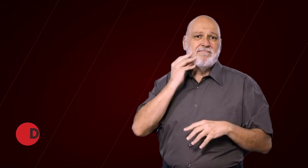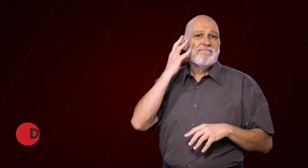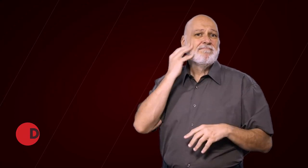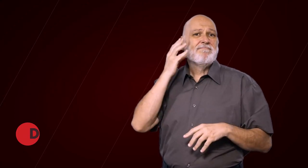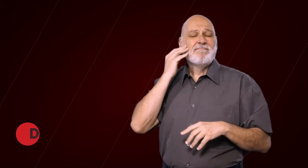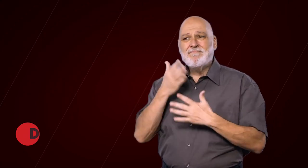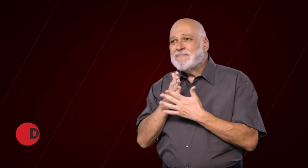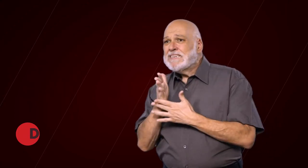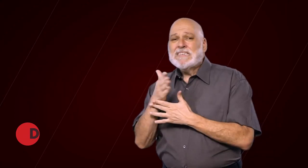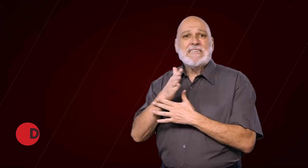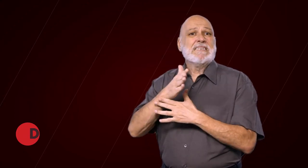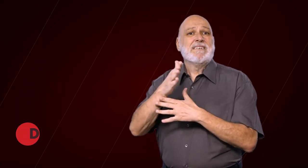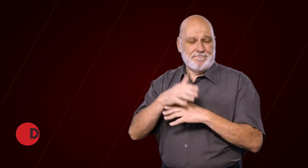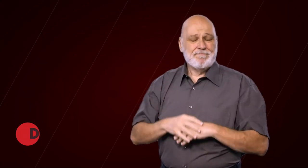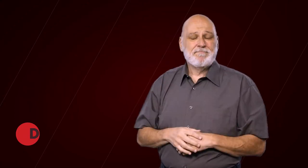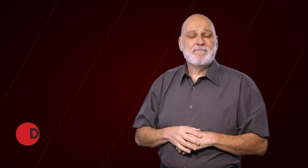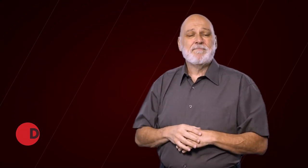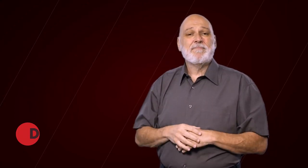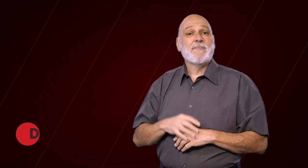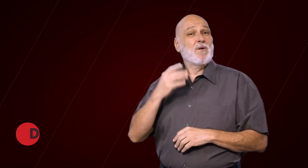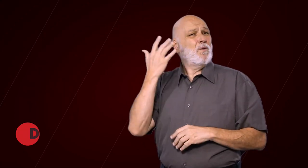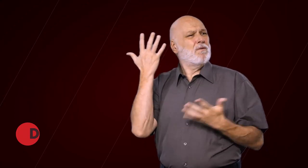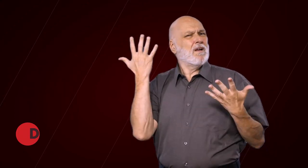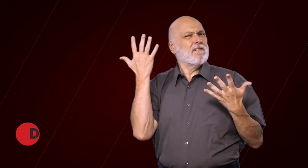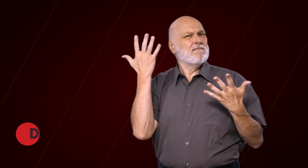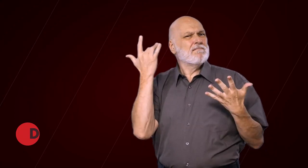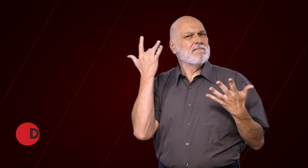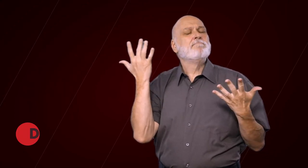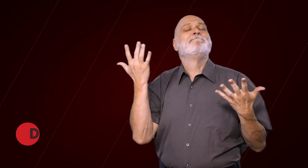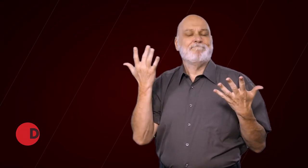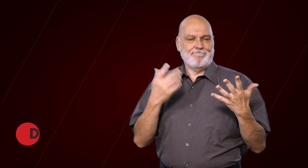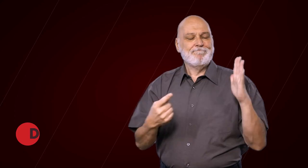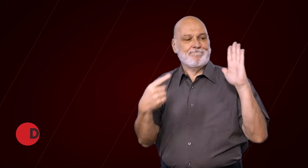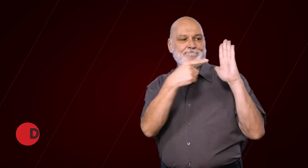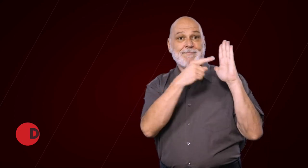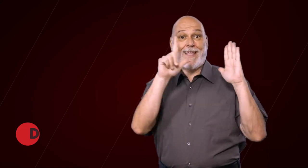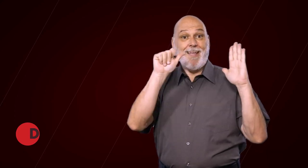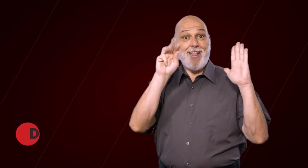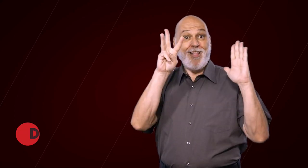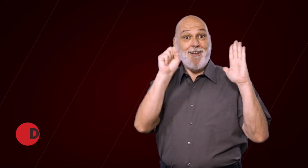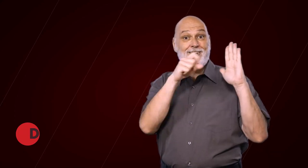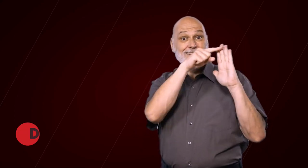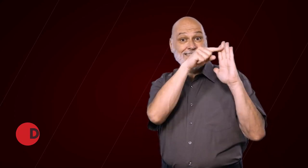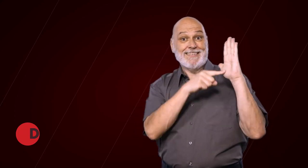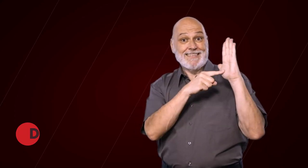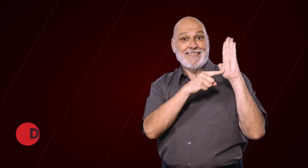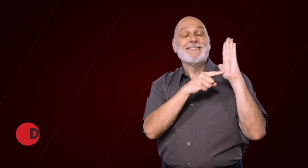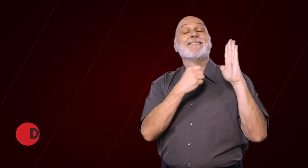Deaf Canadian experiences are finding a job.